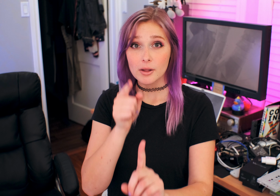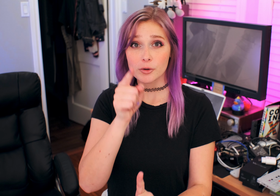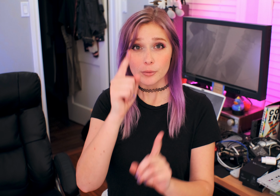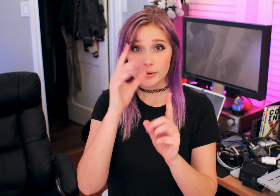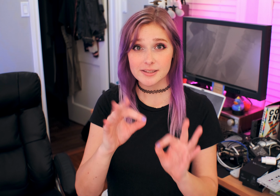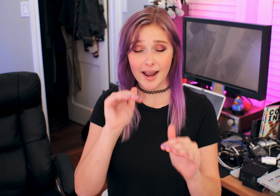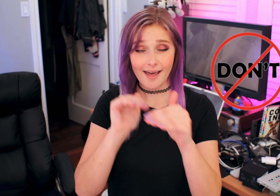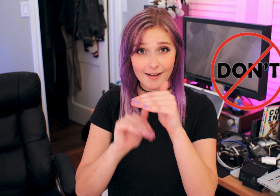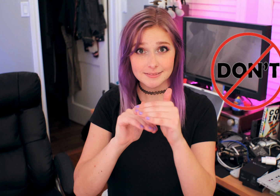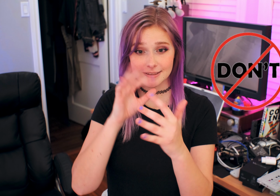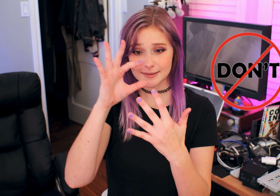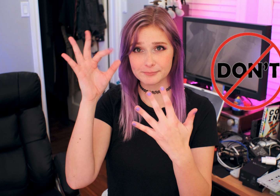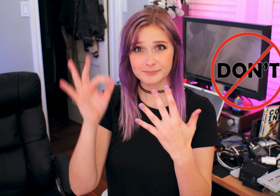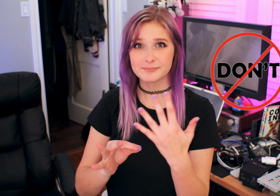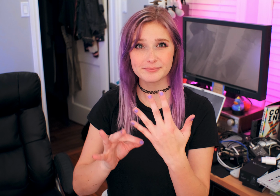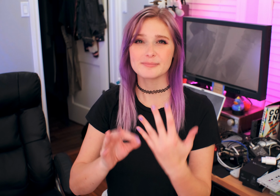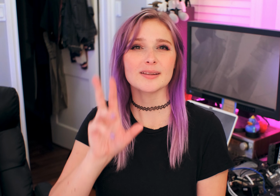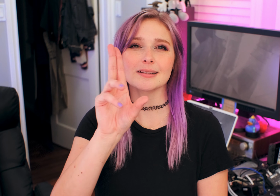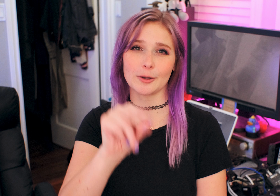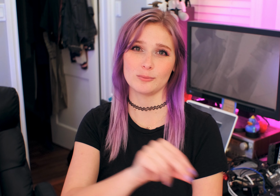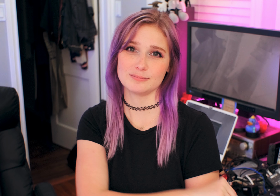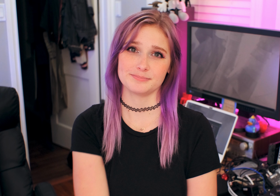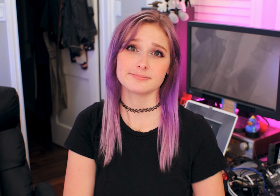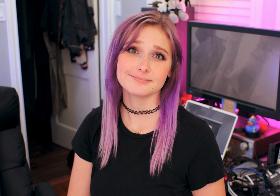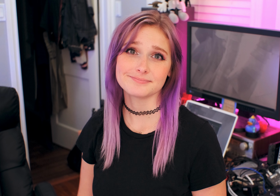It is NOT up to you to determine what they use for access.